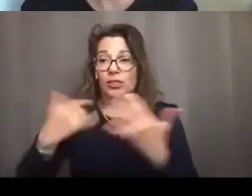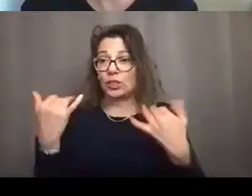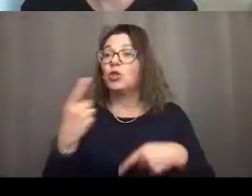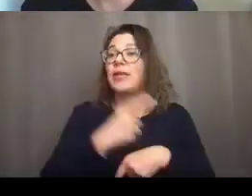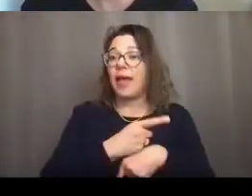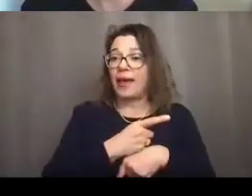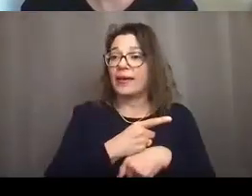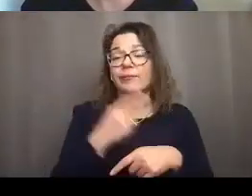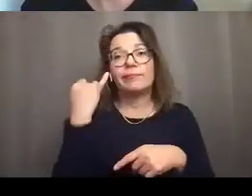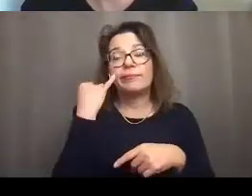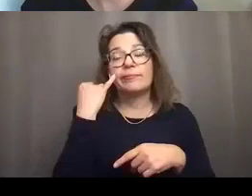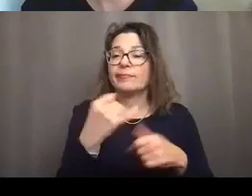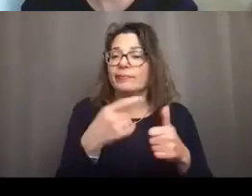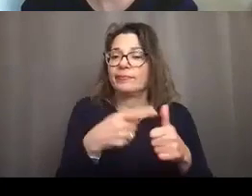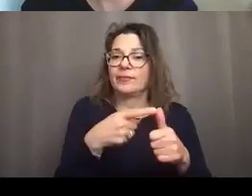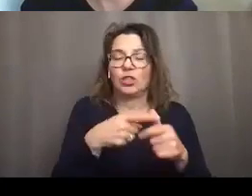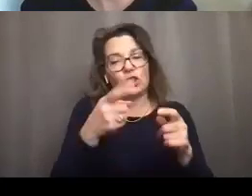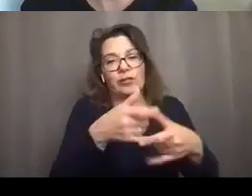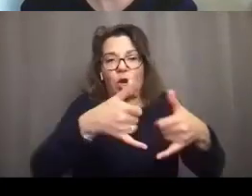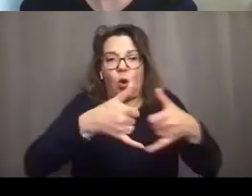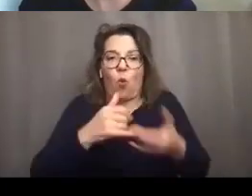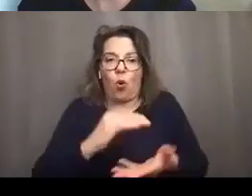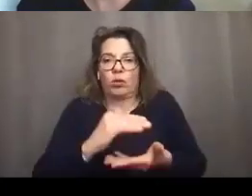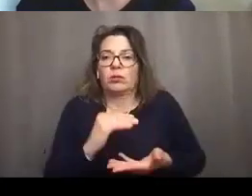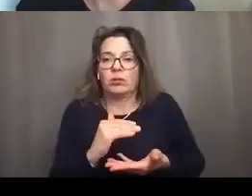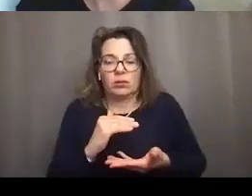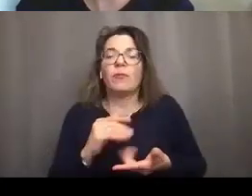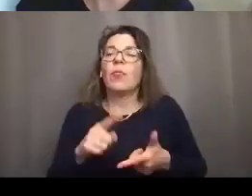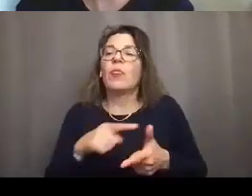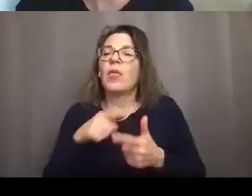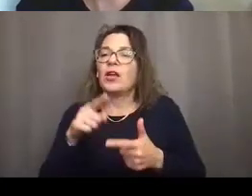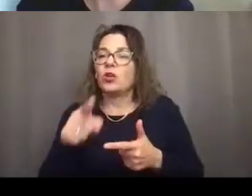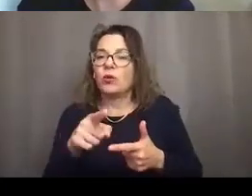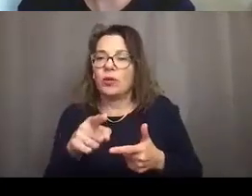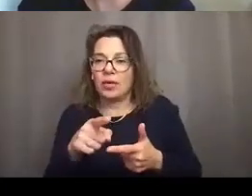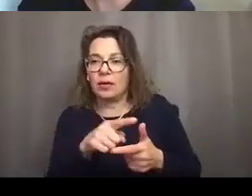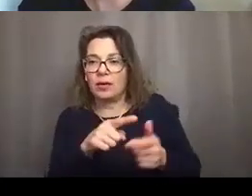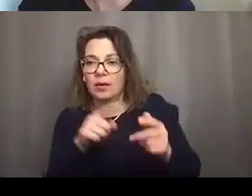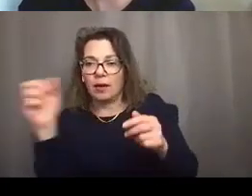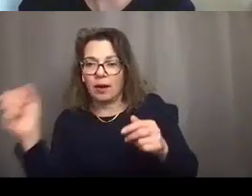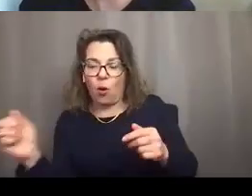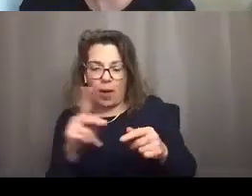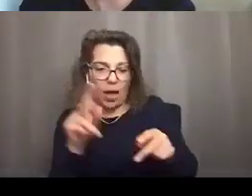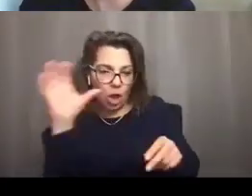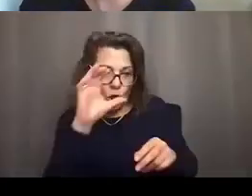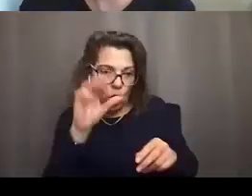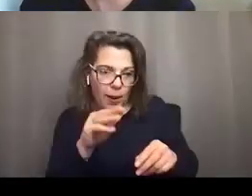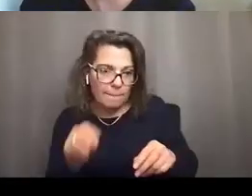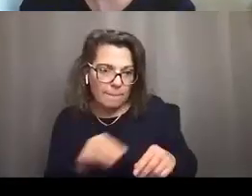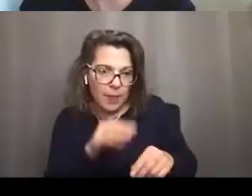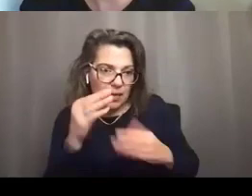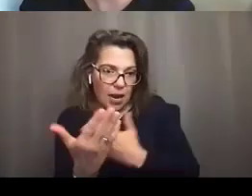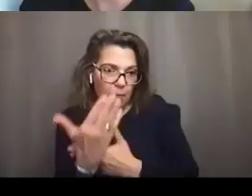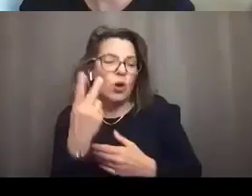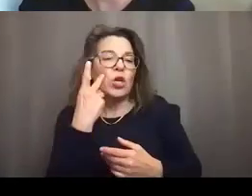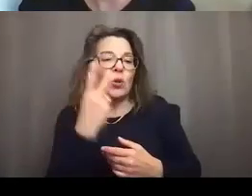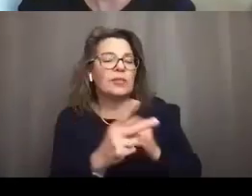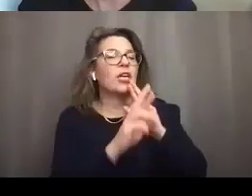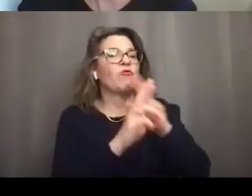and it's just been awarded, then you'll really need to come back on Monday morning and you will expect to see it in RePORTER at that time.